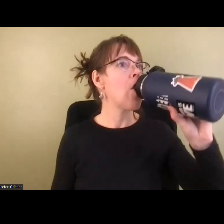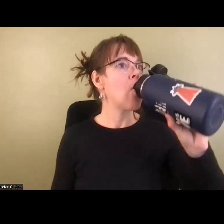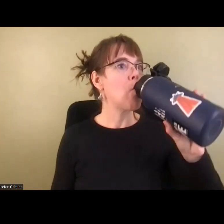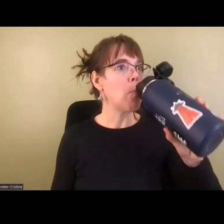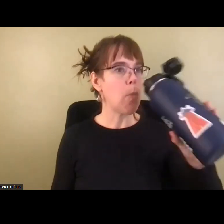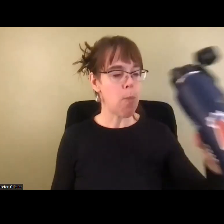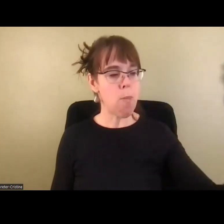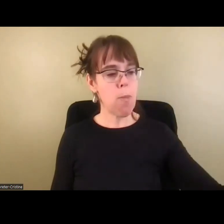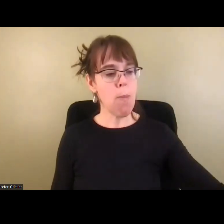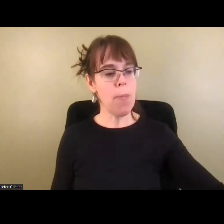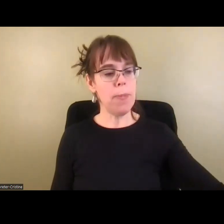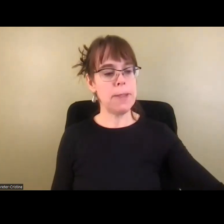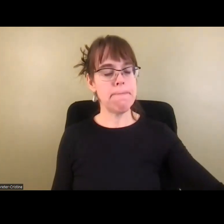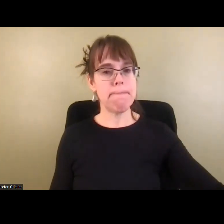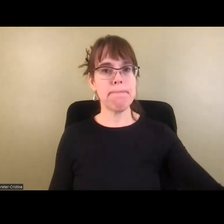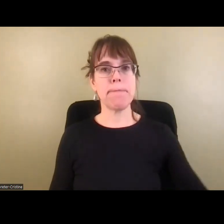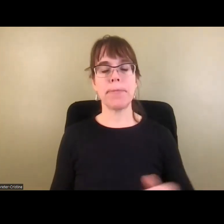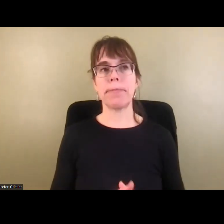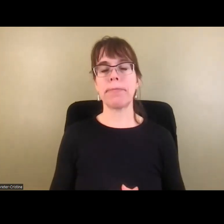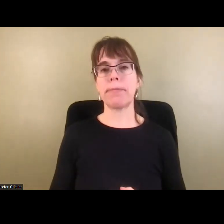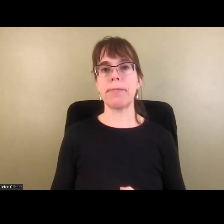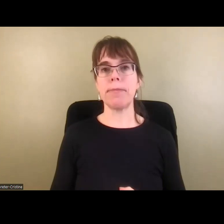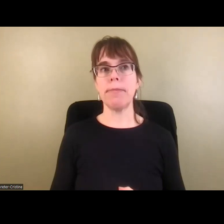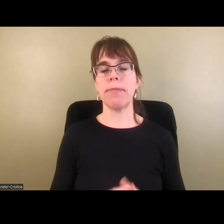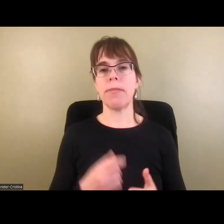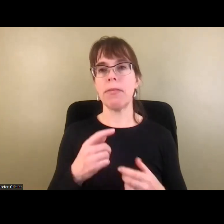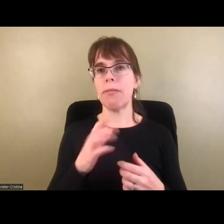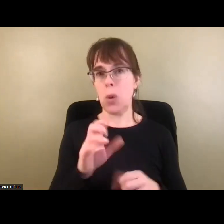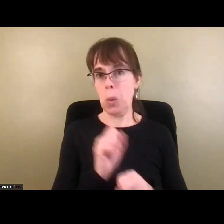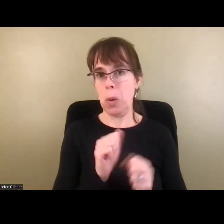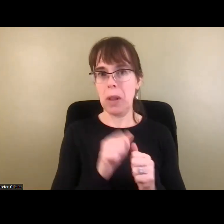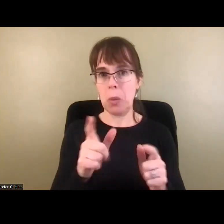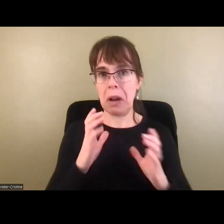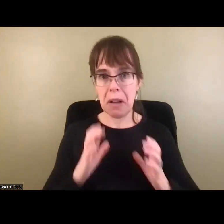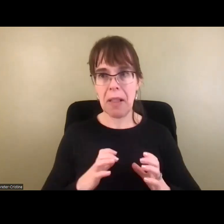So as you are working with, you know, your clients and the populations that you all work with,